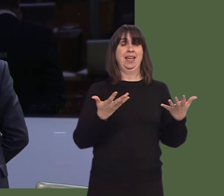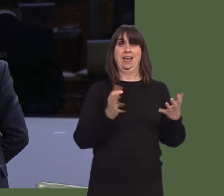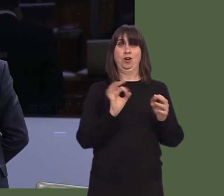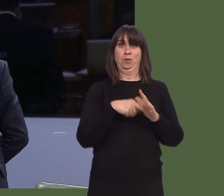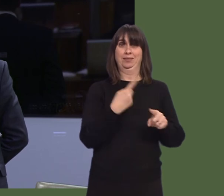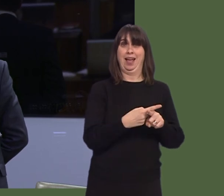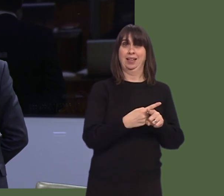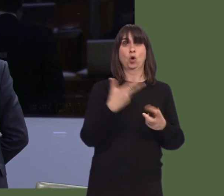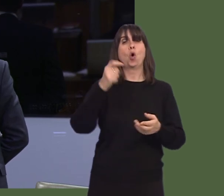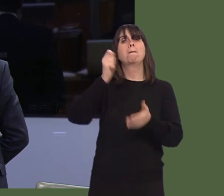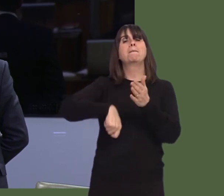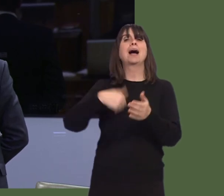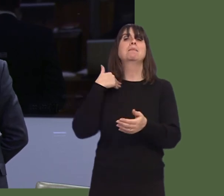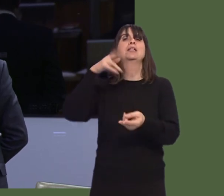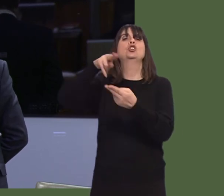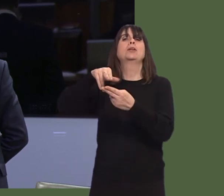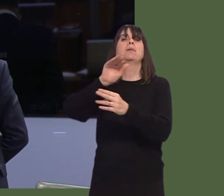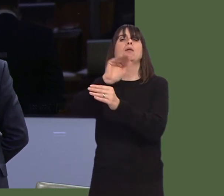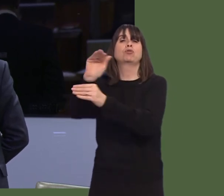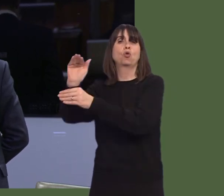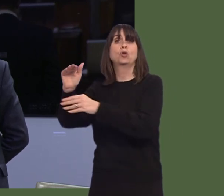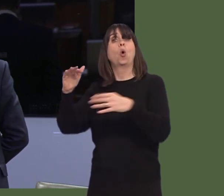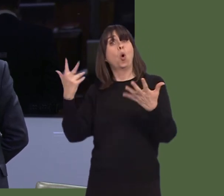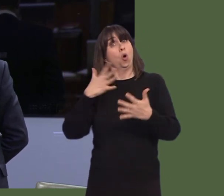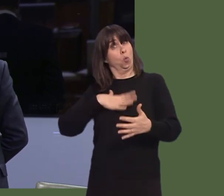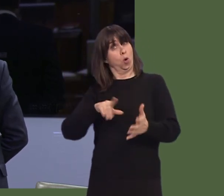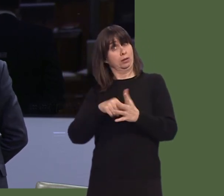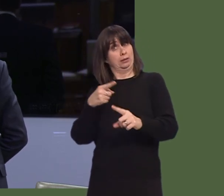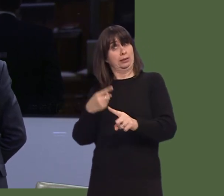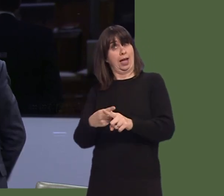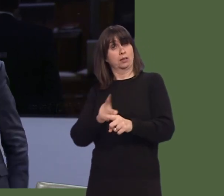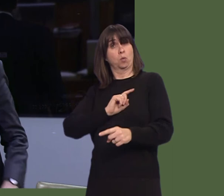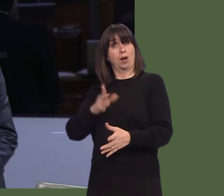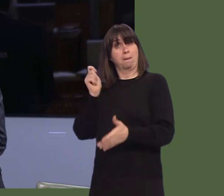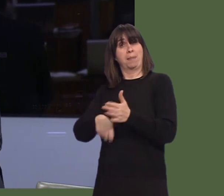My argument is this: I want to see an open border between the north and south of Ireland.